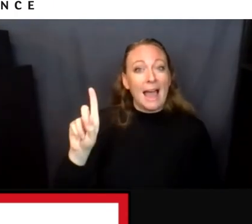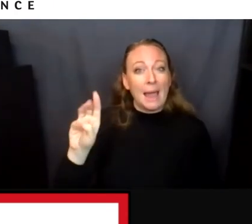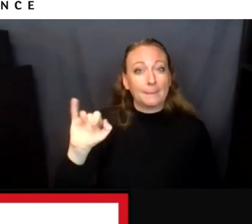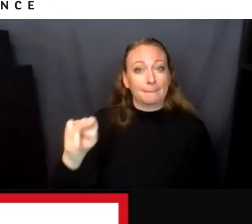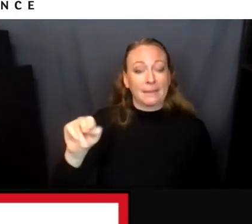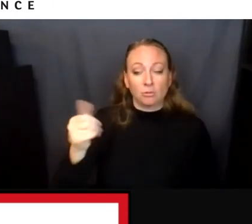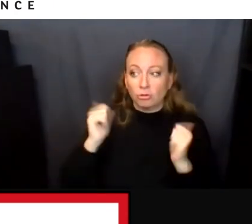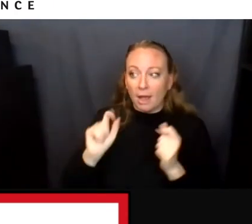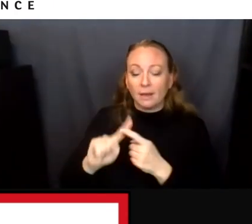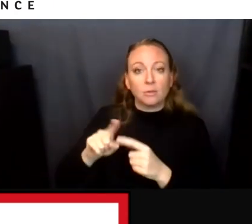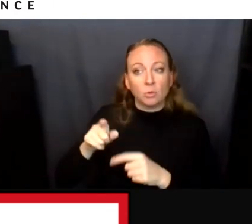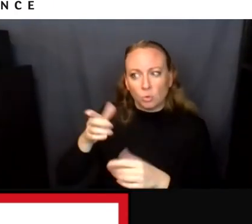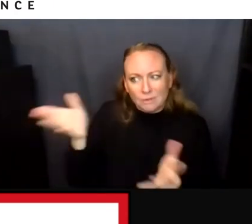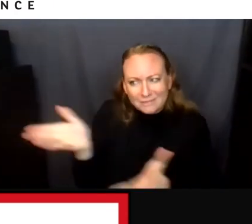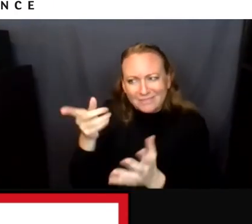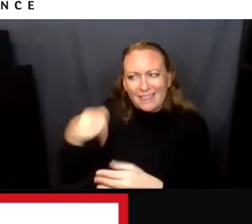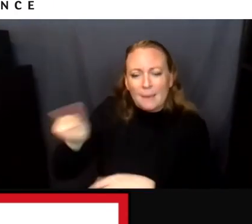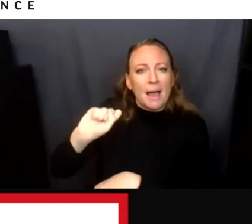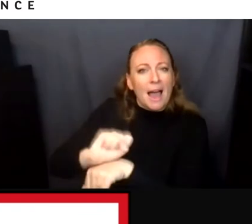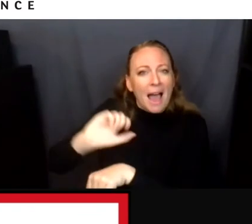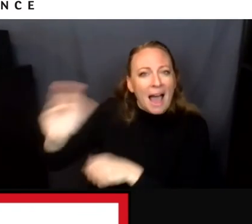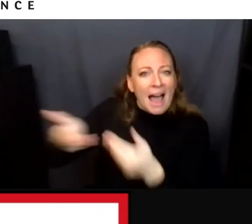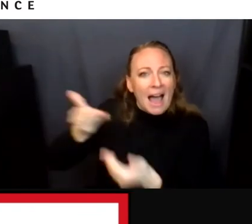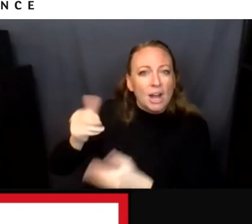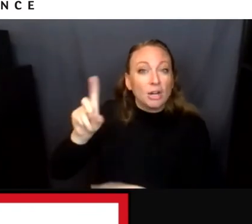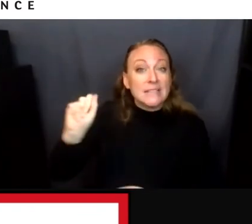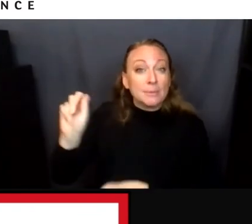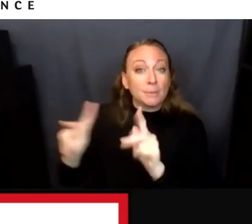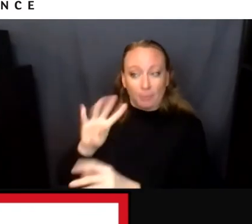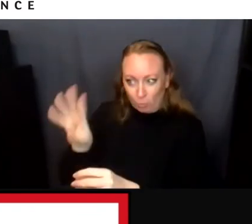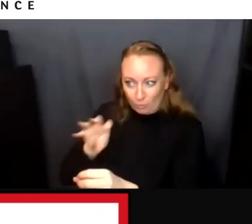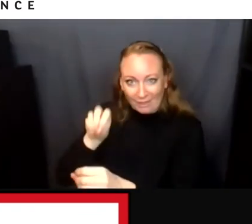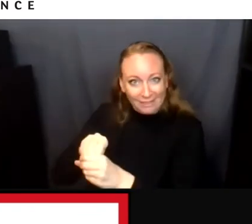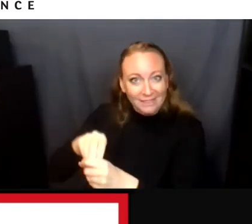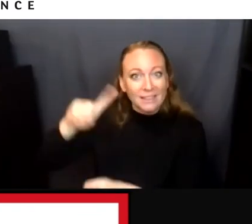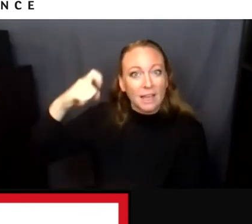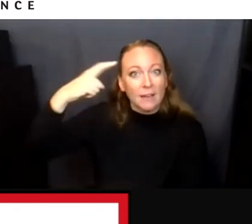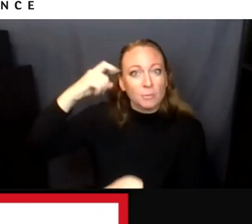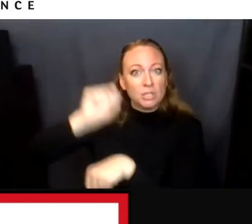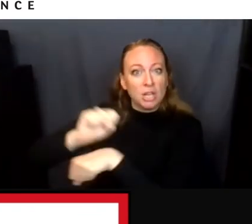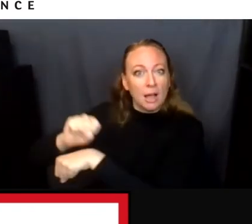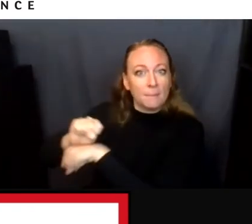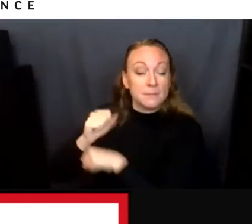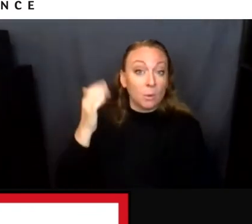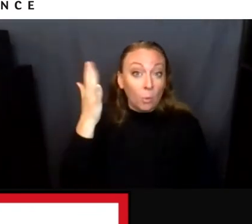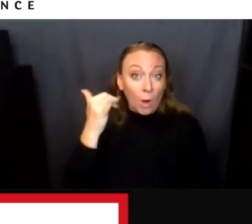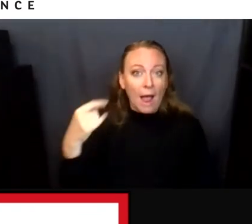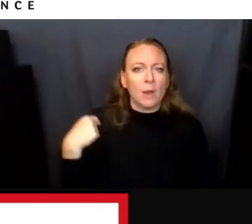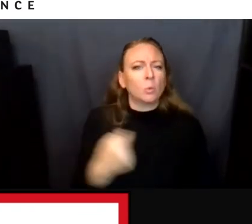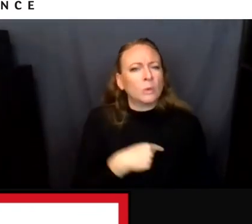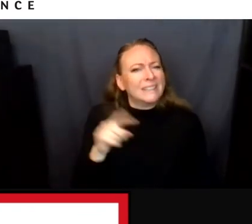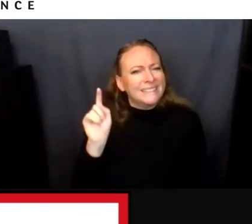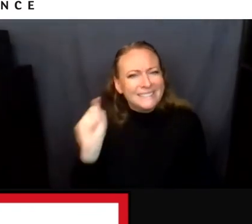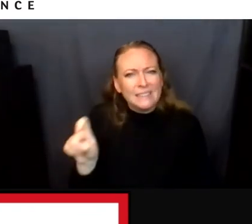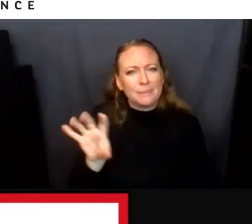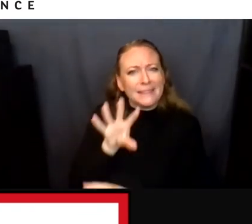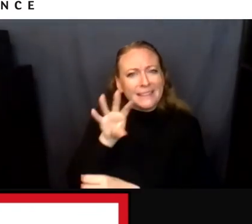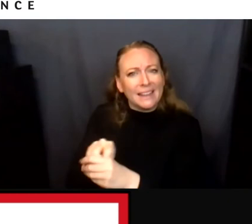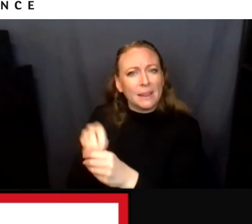in governmental jobs. Because I think we have to be part of the process. And I think that if we're not part of the process,